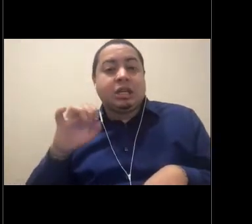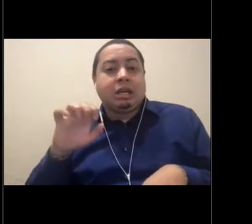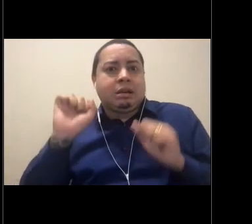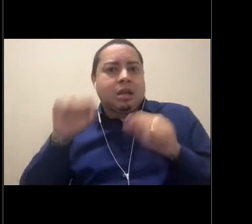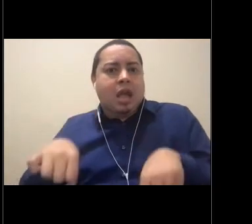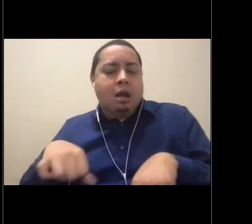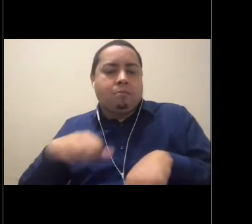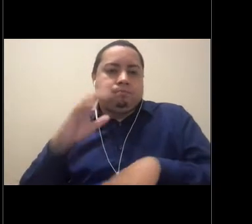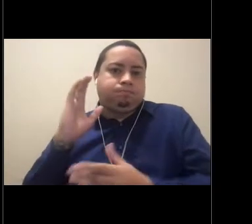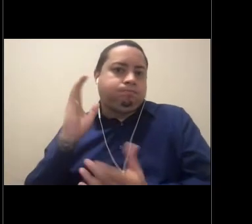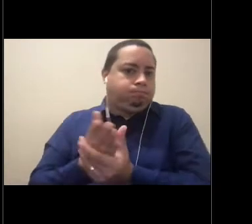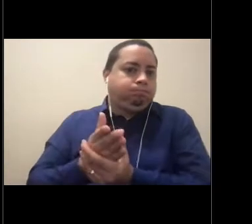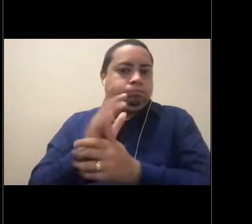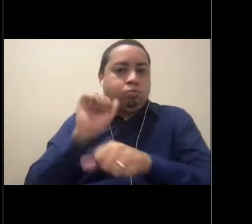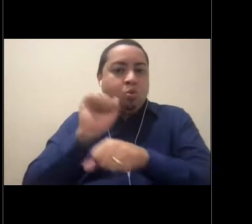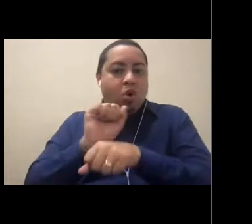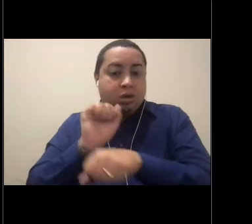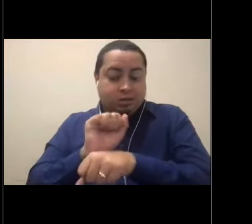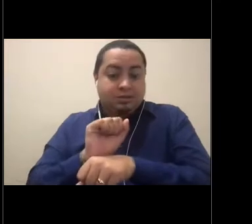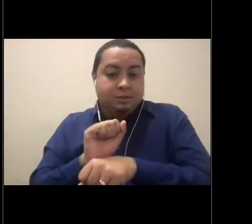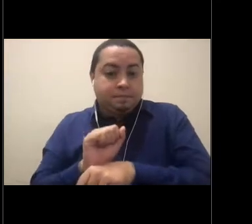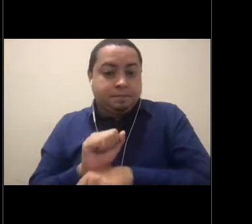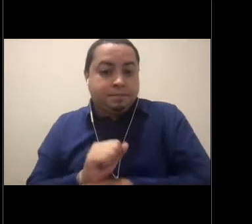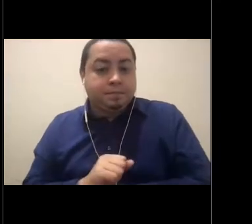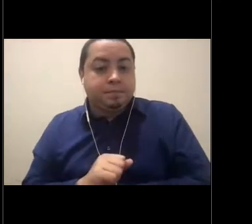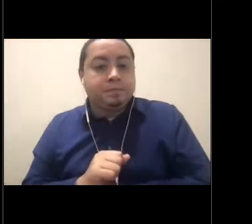So take a look at this map from flightaware.com.